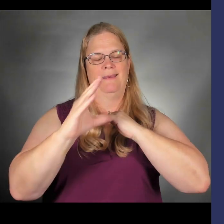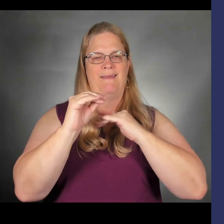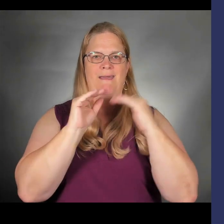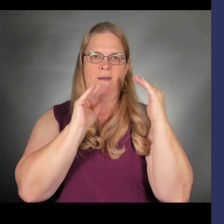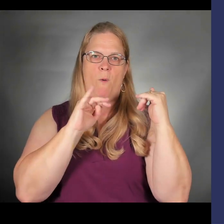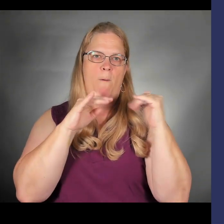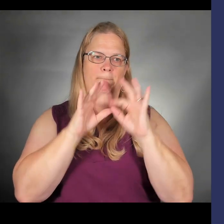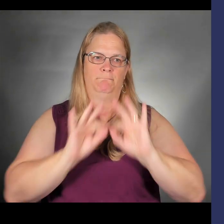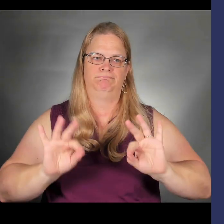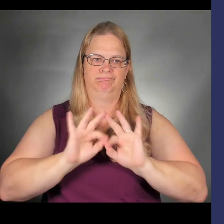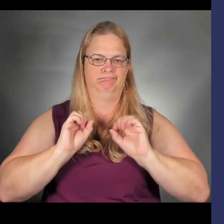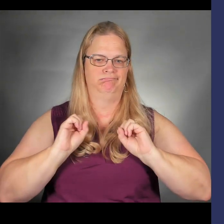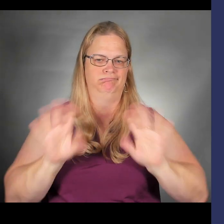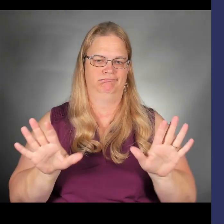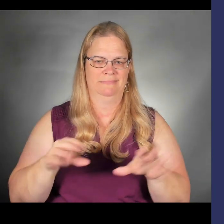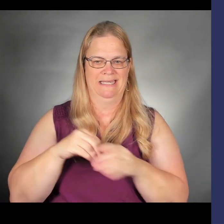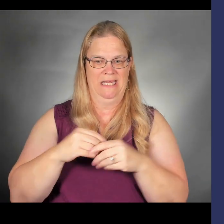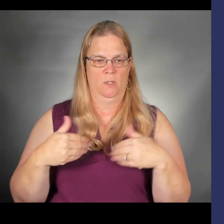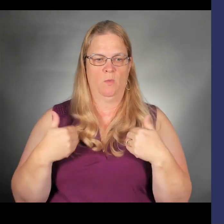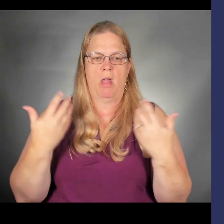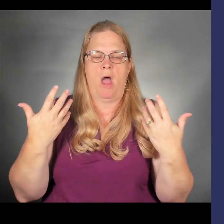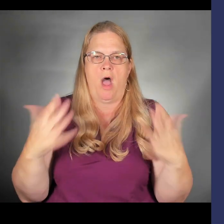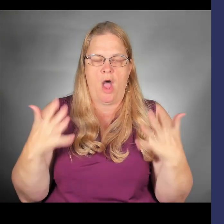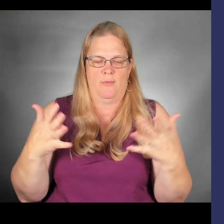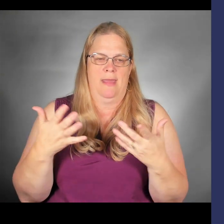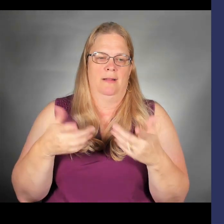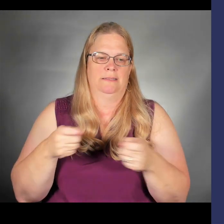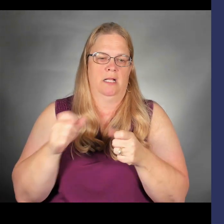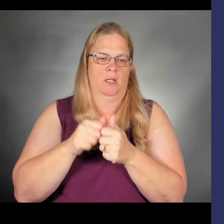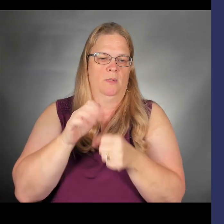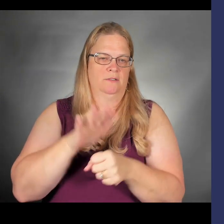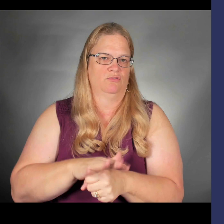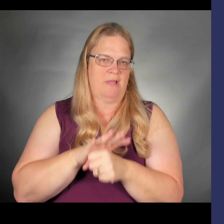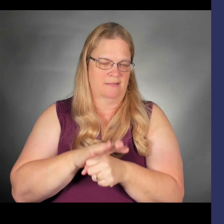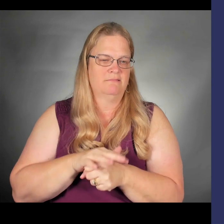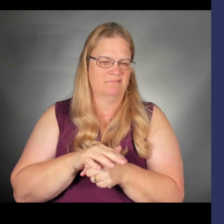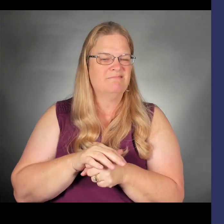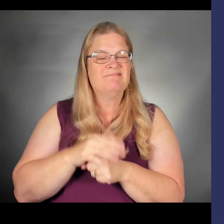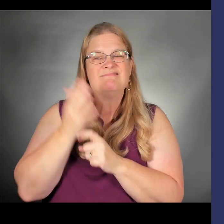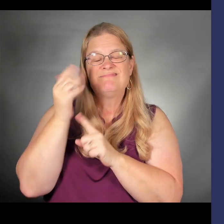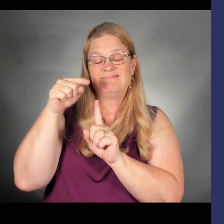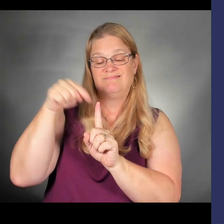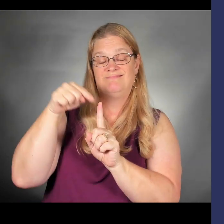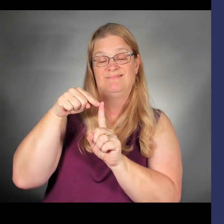can exacerbate the instability and hopelessness in youth who are already dealing with stress.